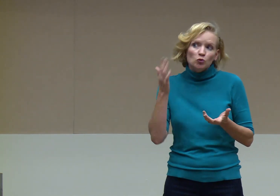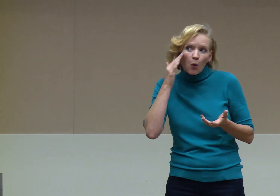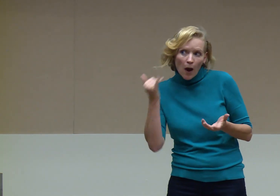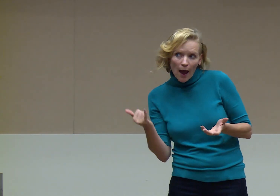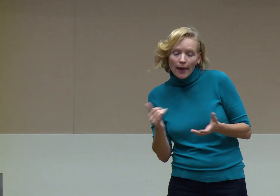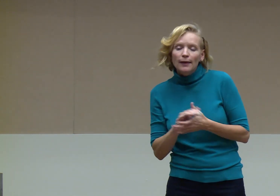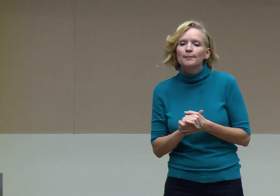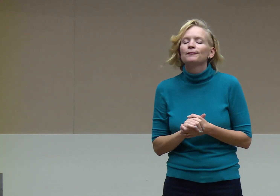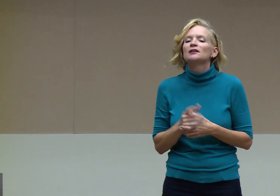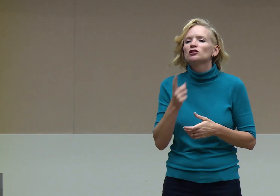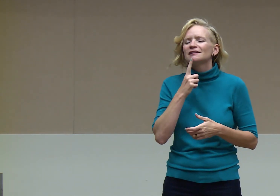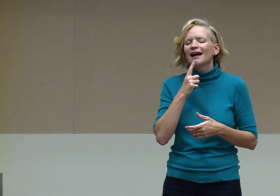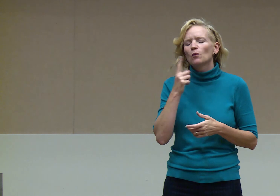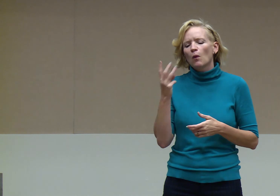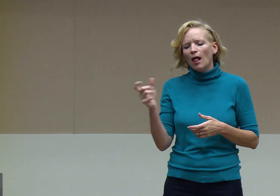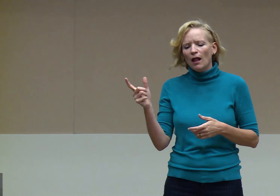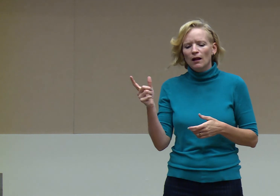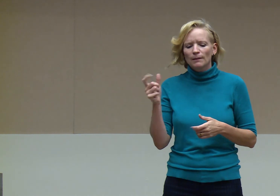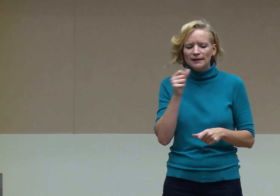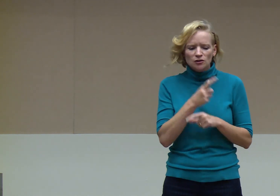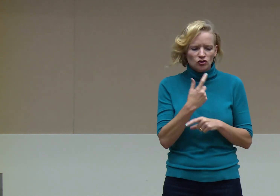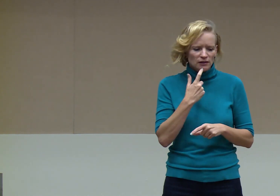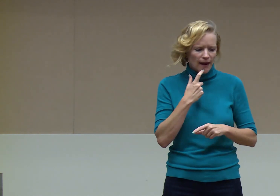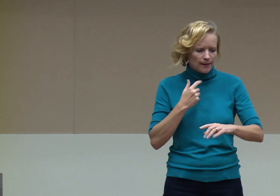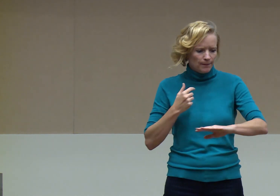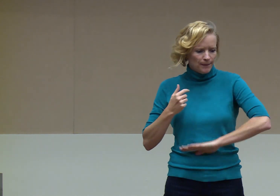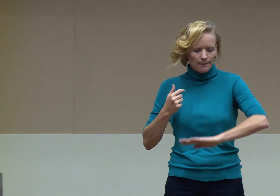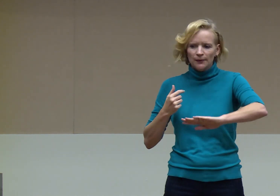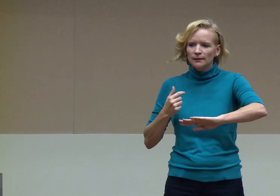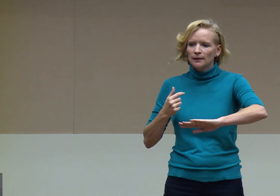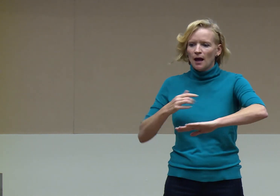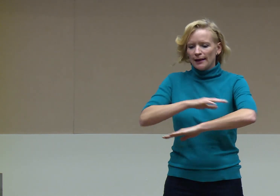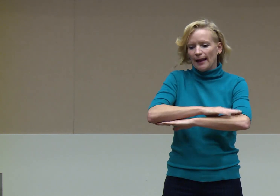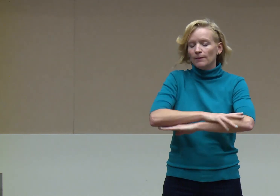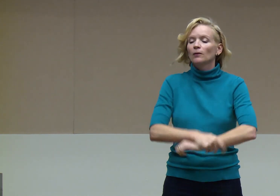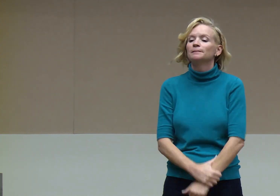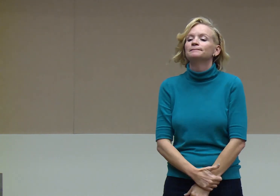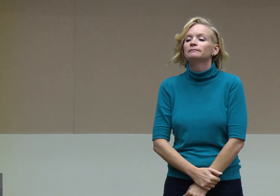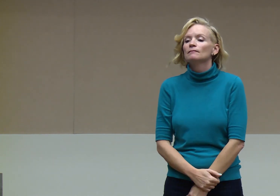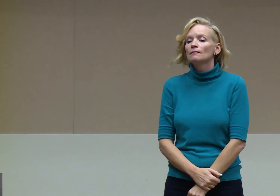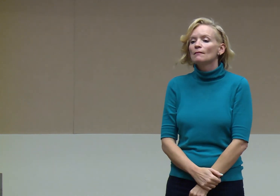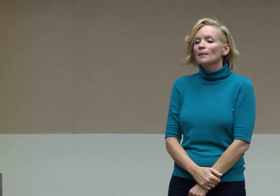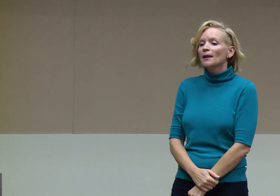I asked her why or if she knew why. And her sister said that she bumped the table